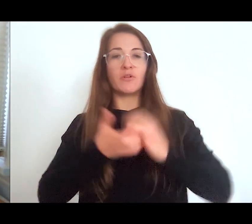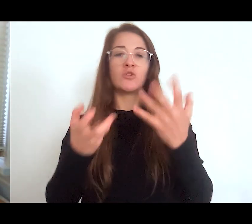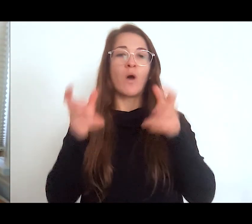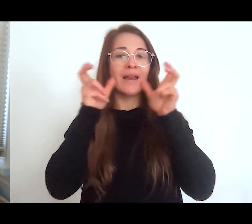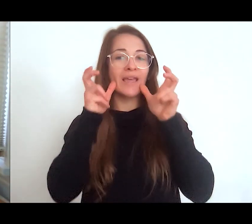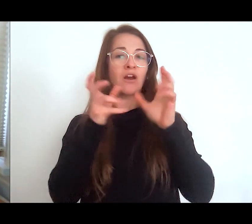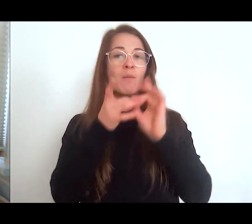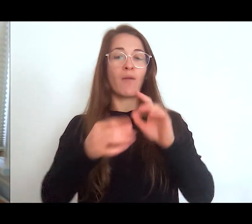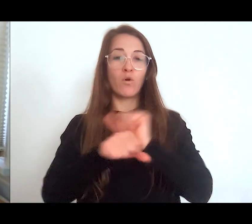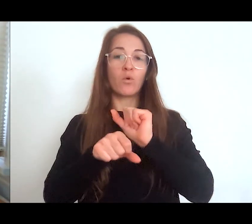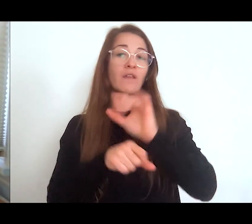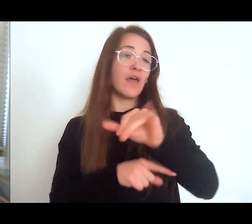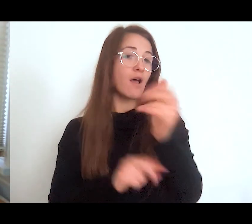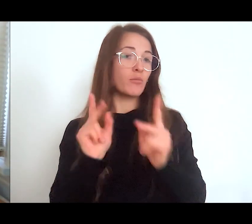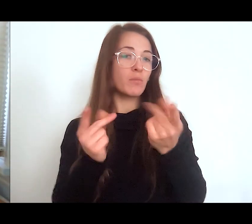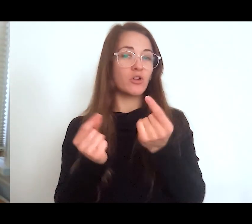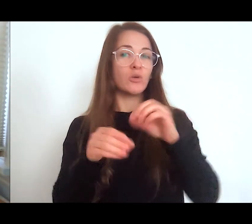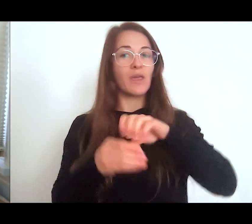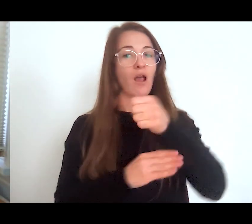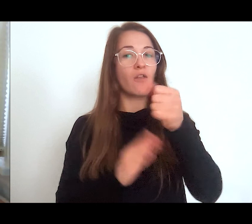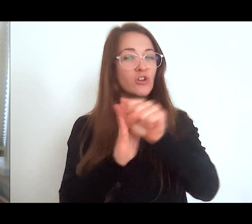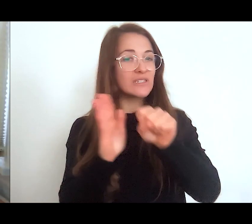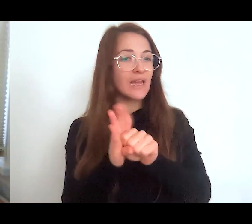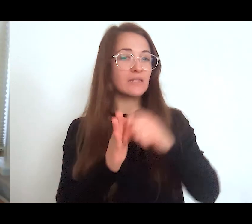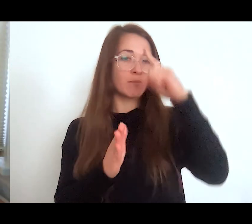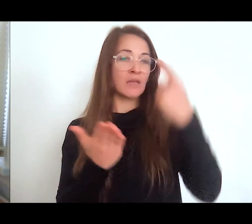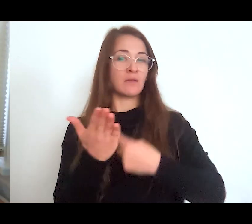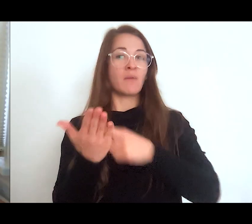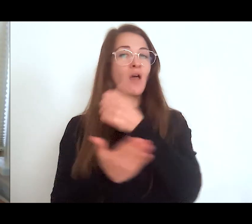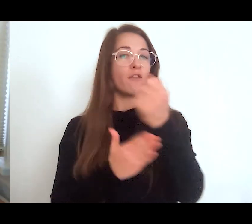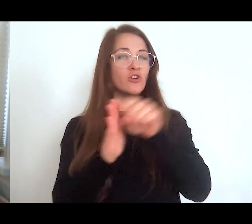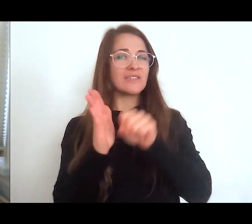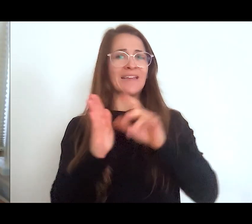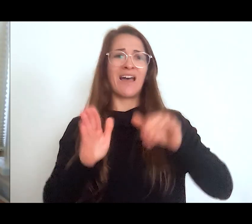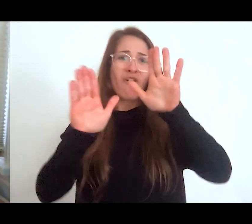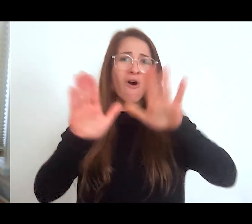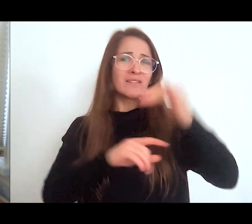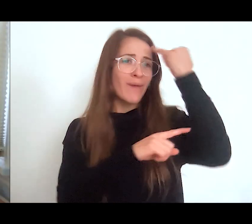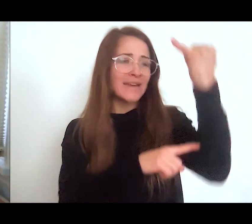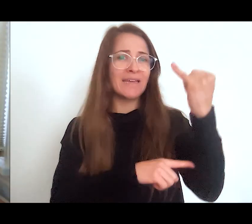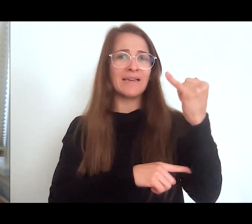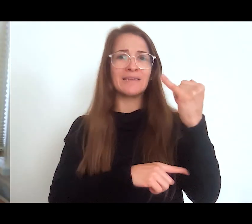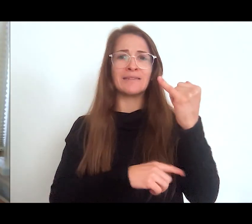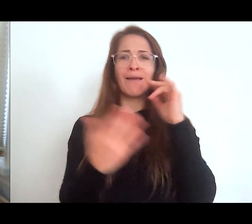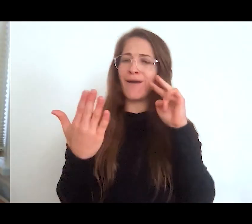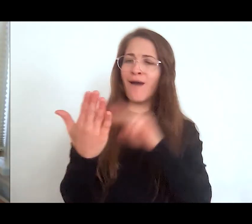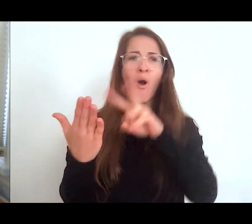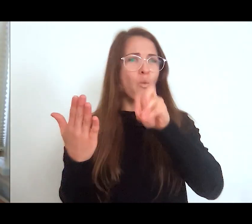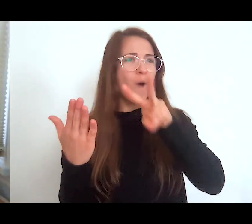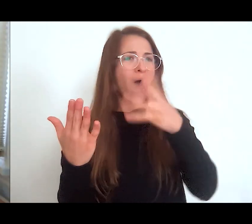THE ORGANIZATION FOR NEW YORK STATE BUT WE ARE OPEN TO COLLABORATING AND OPEN TO THE WORK DONE IN OTHER STATES BECAUSE THEY HAVE GREAT IDEAS